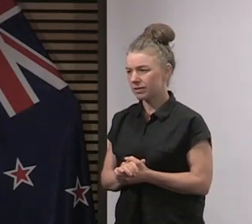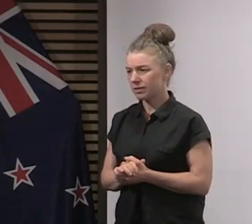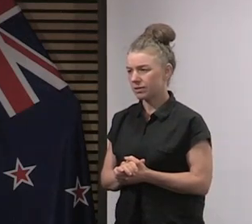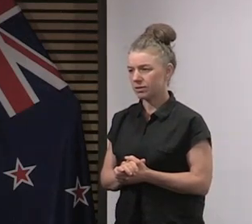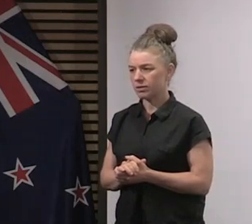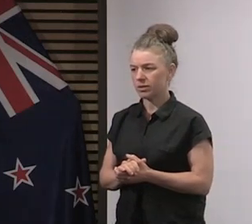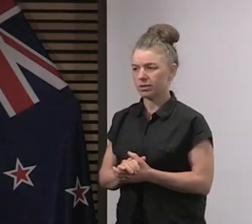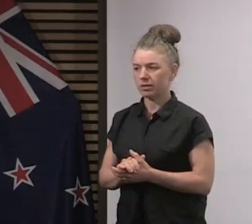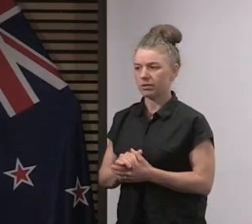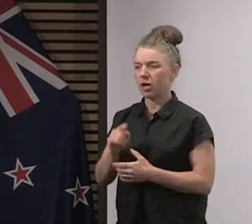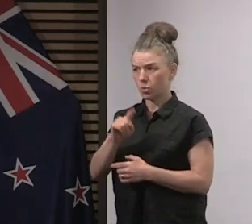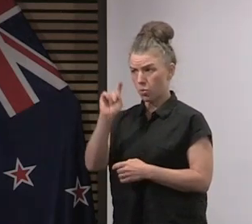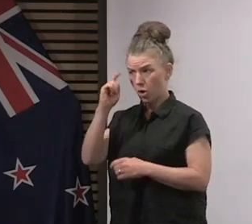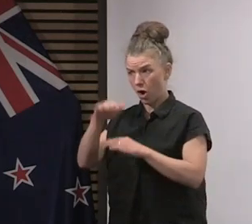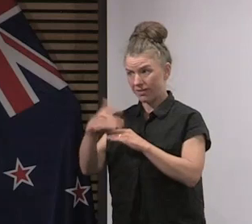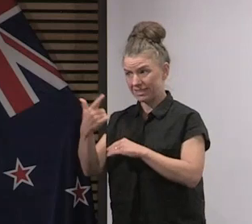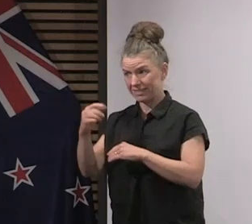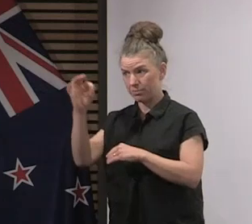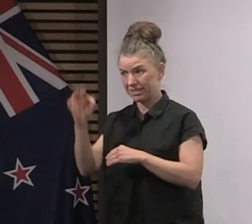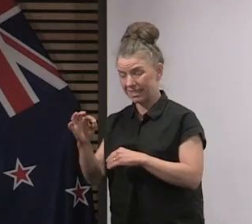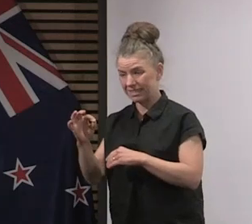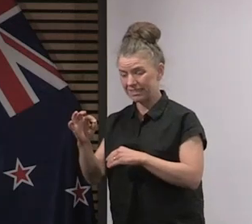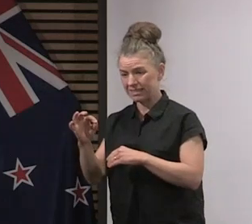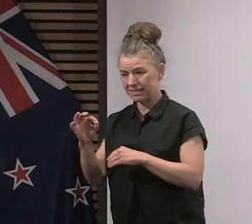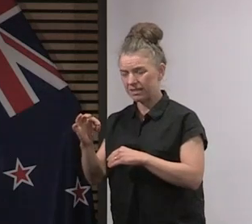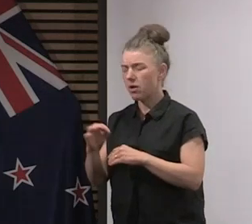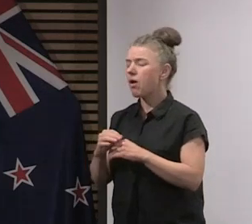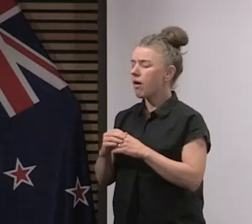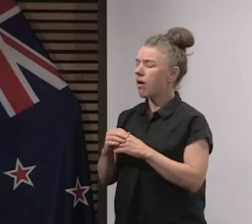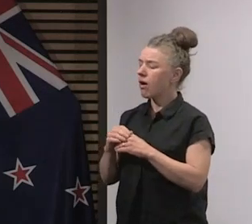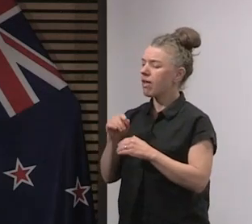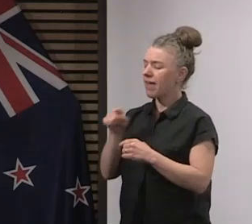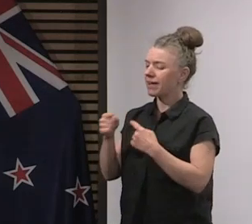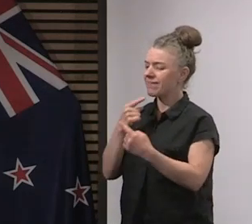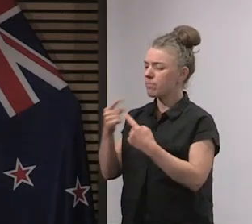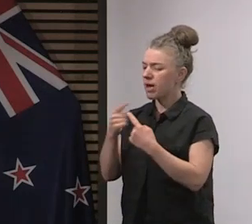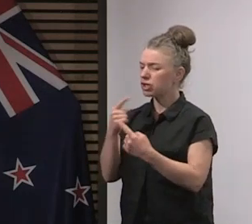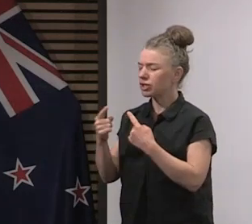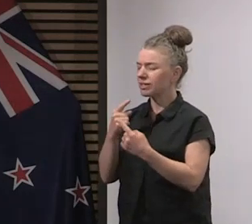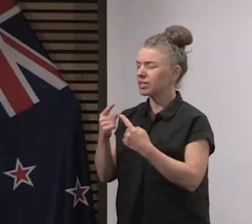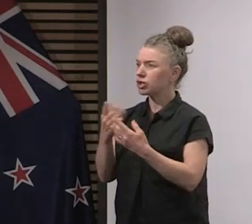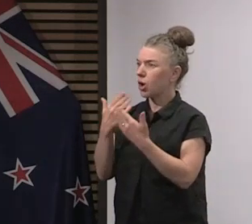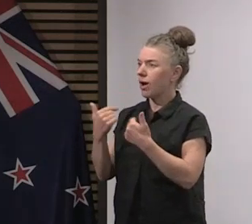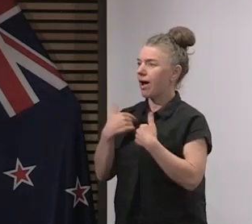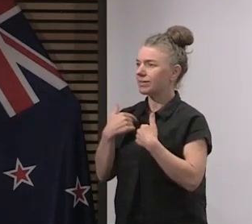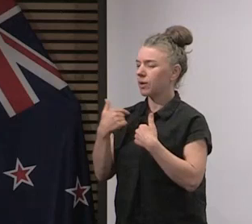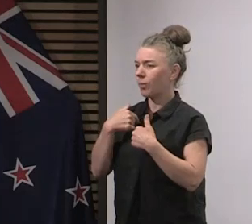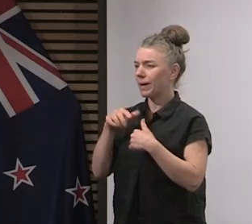It is from around 10 to around 20. It confirms what we knew was happening. There was some